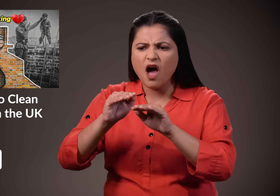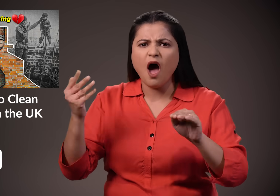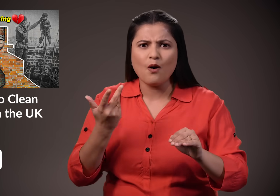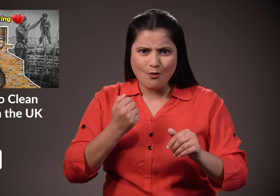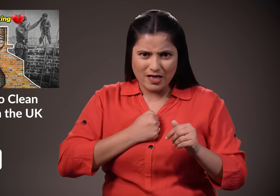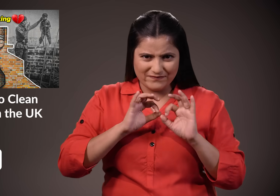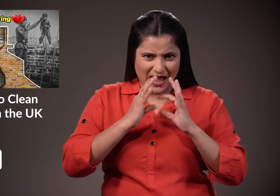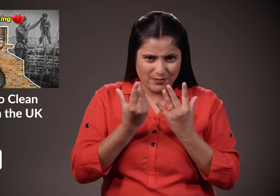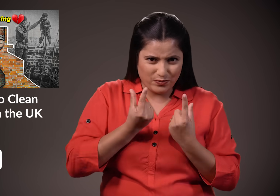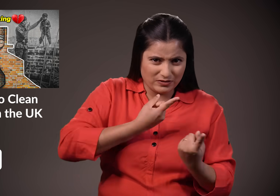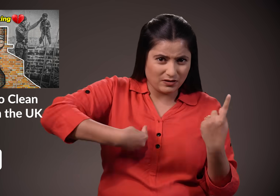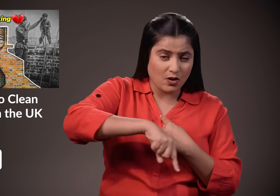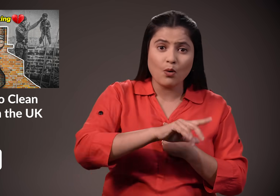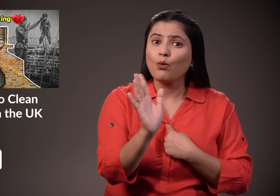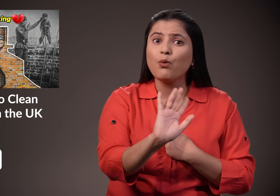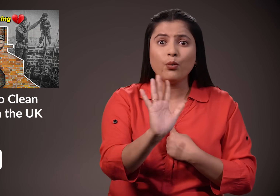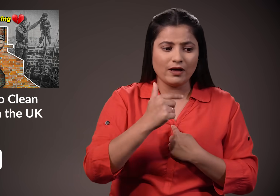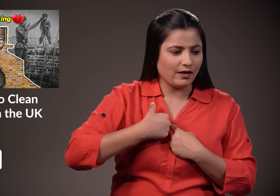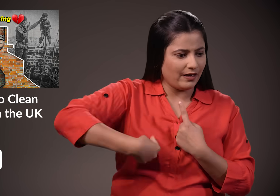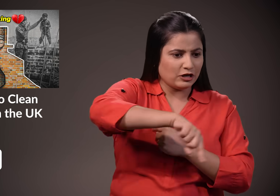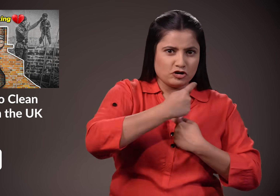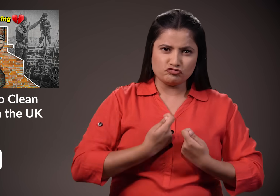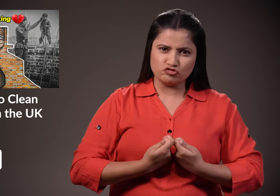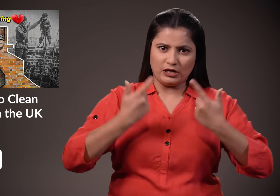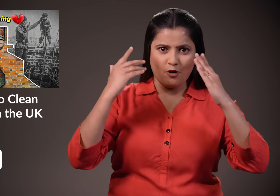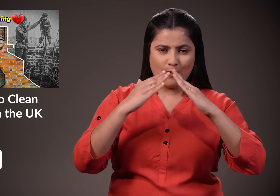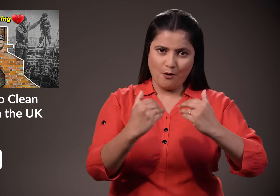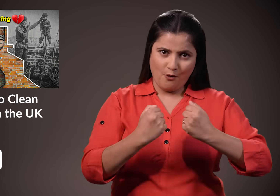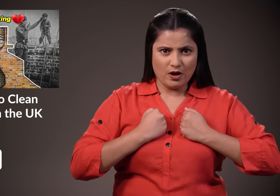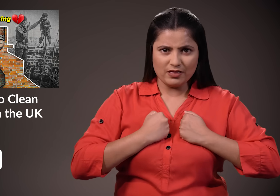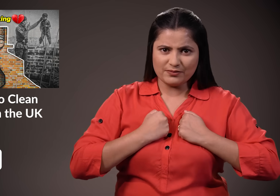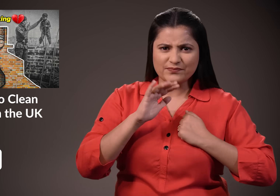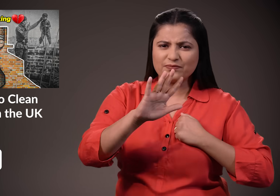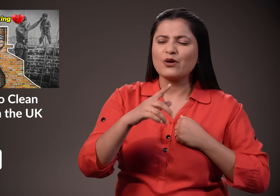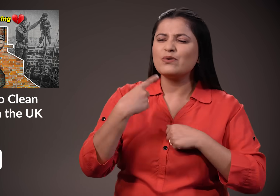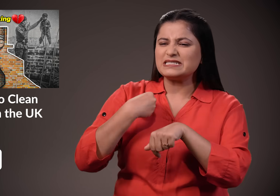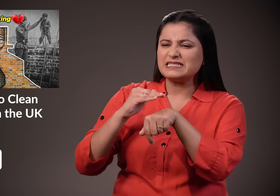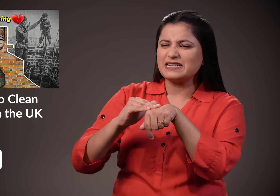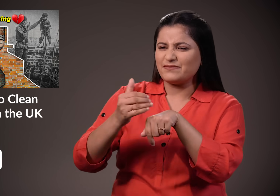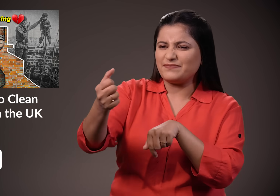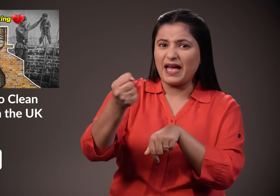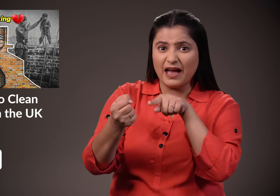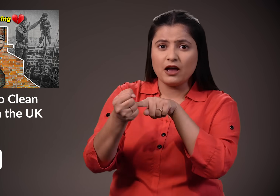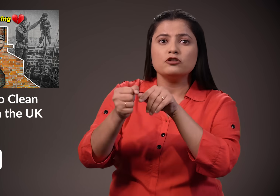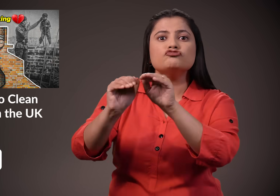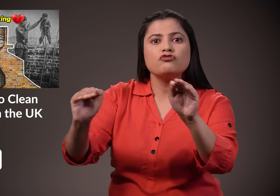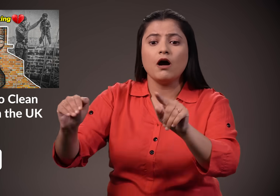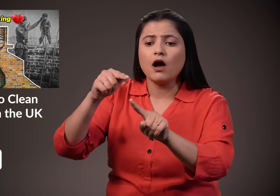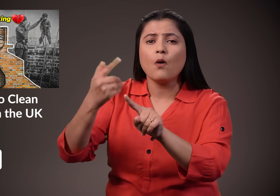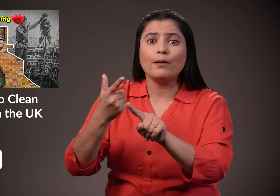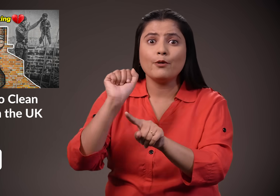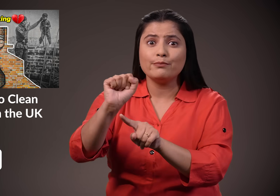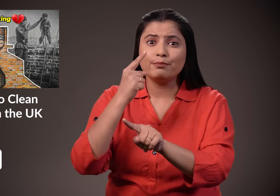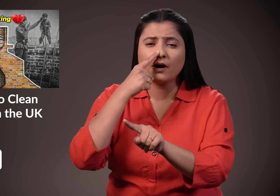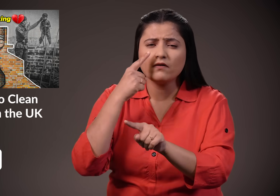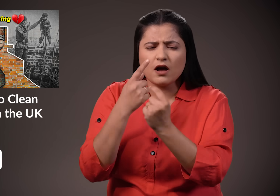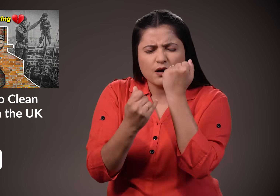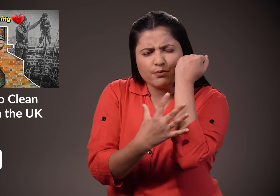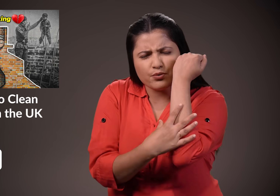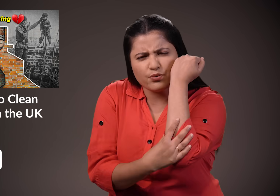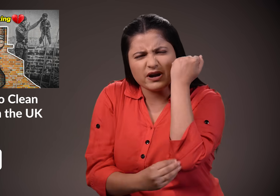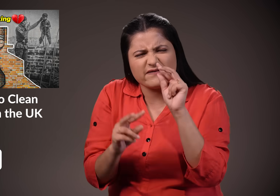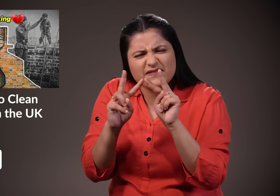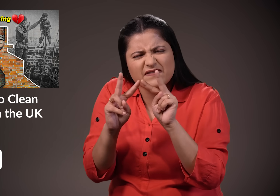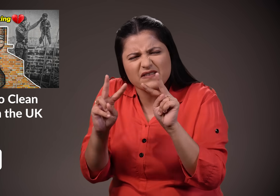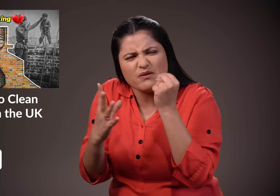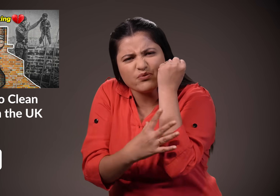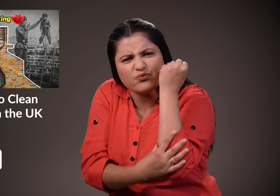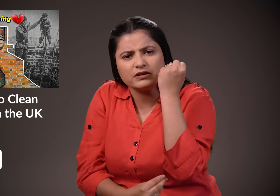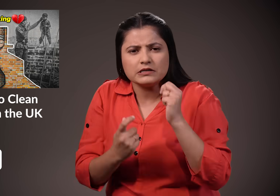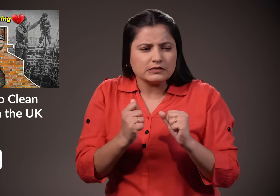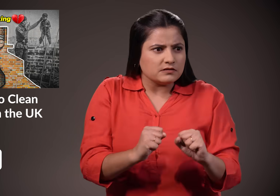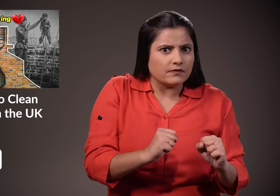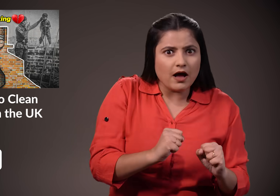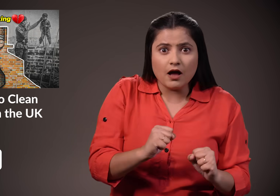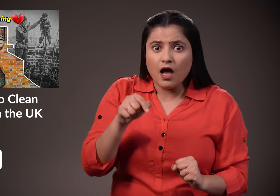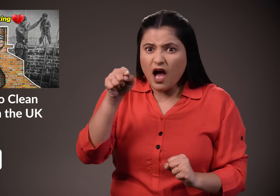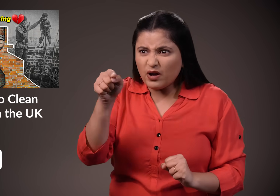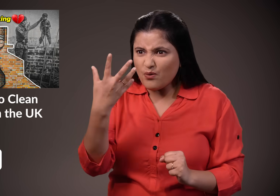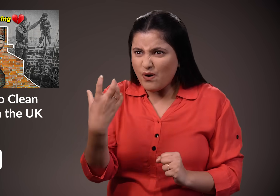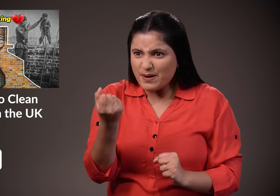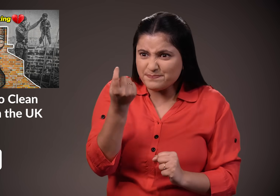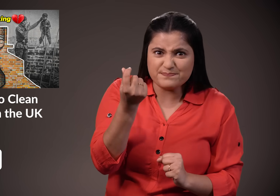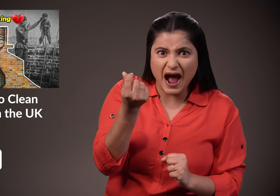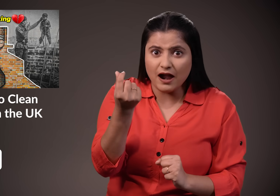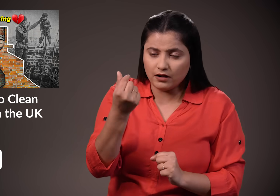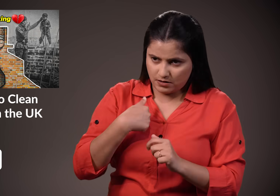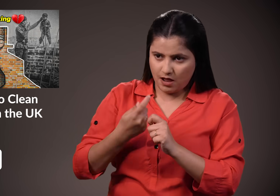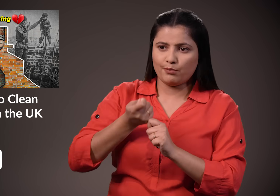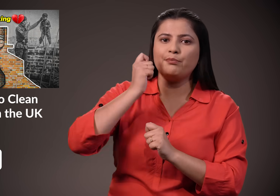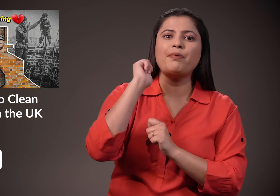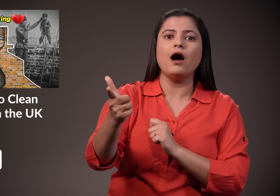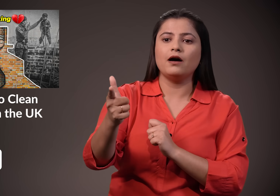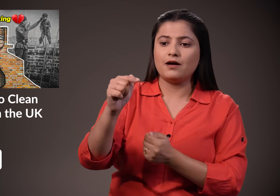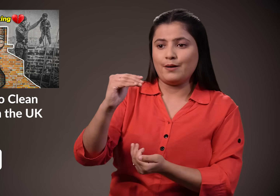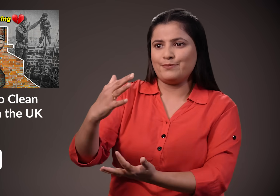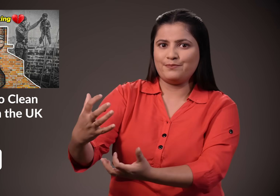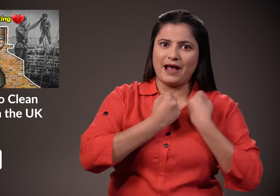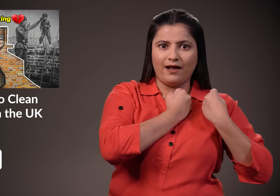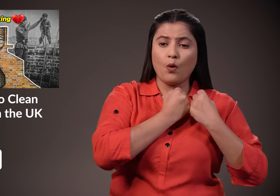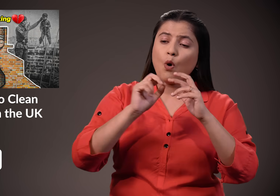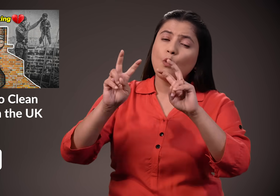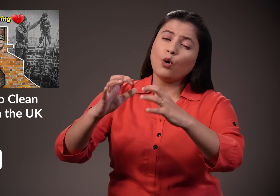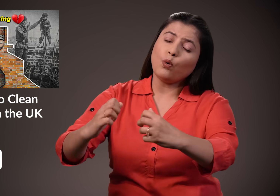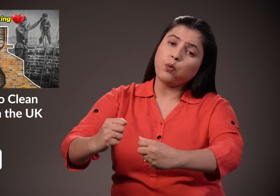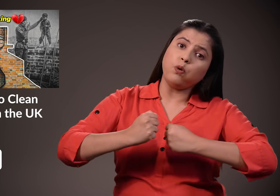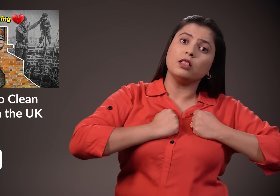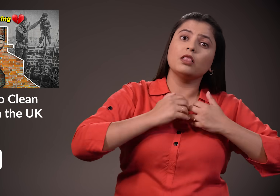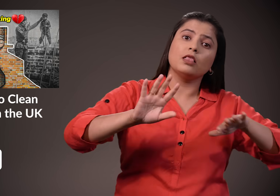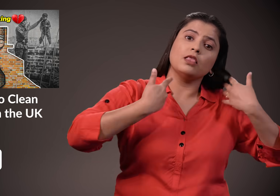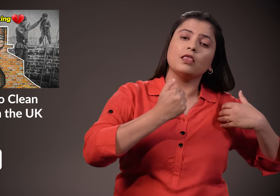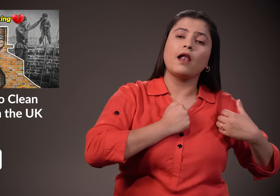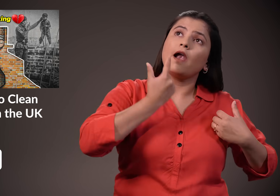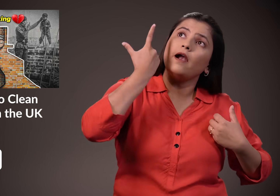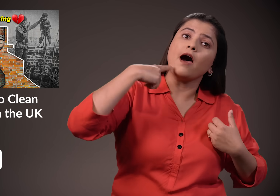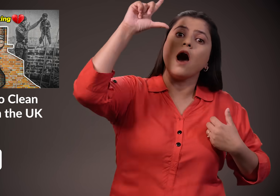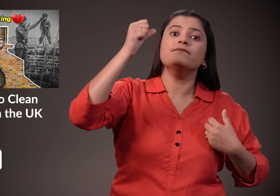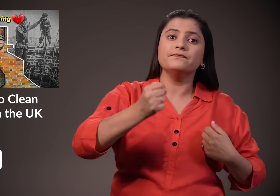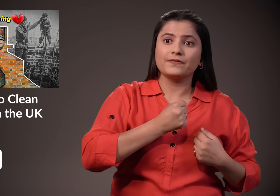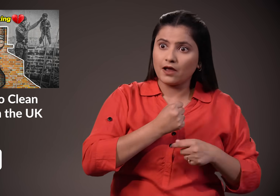Children were not used by thier own family members. Rich people purchased the children from their poor parents as slaves.